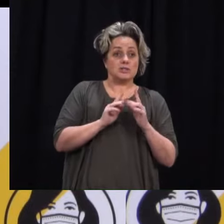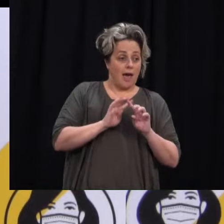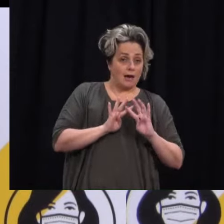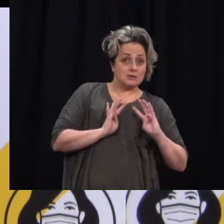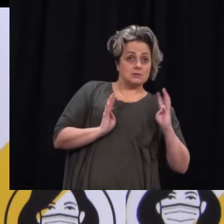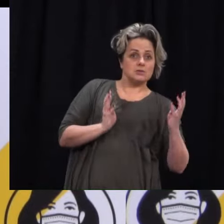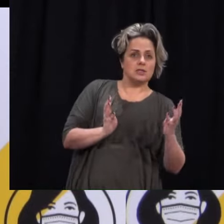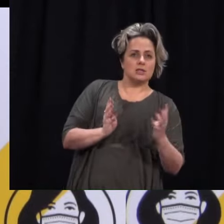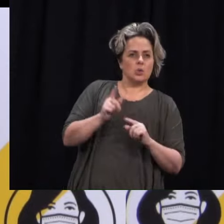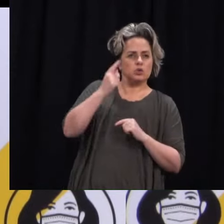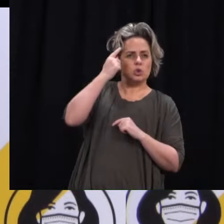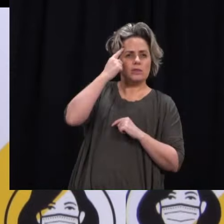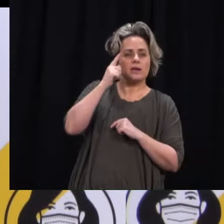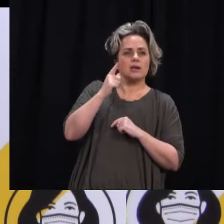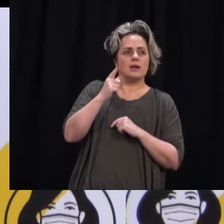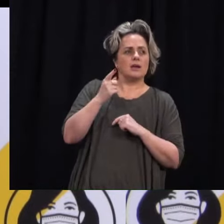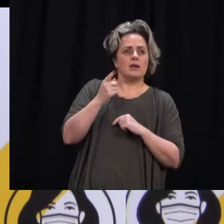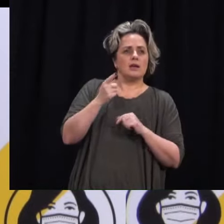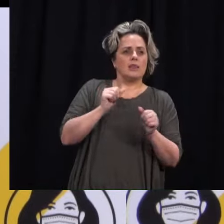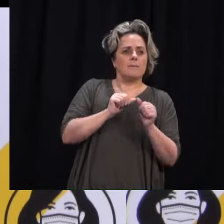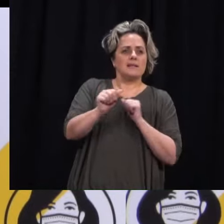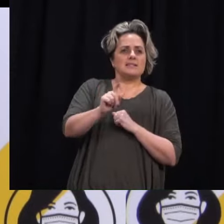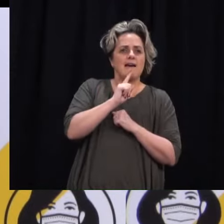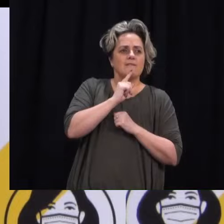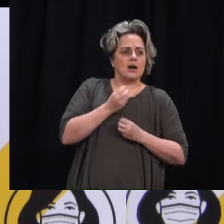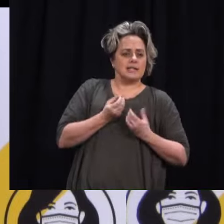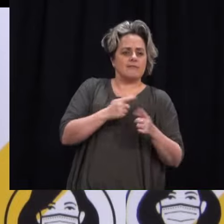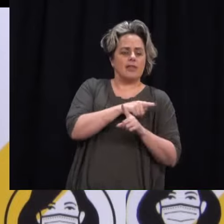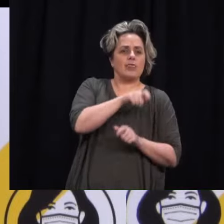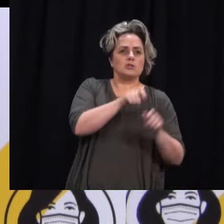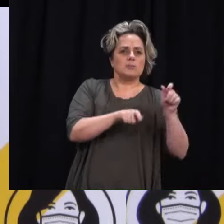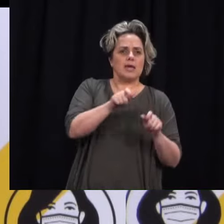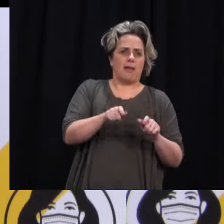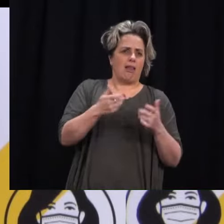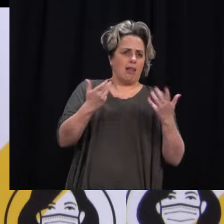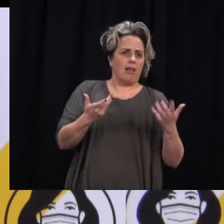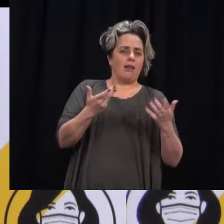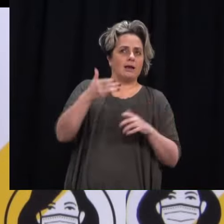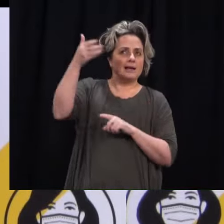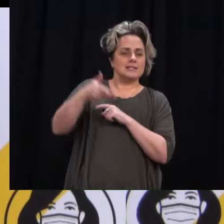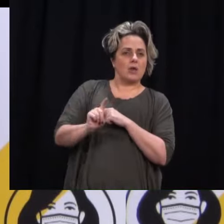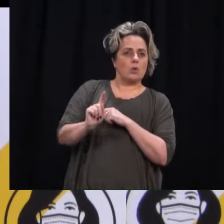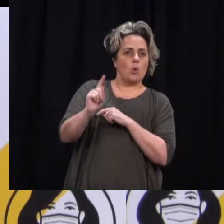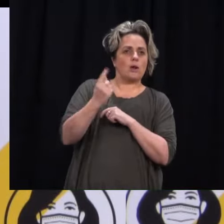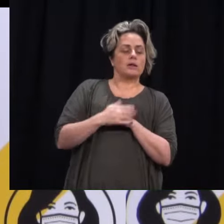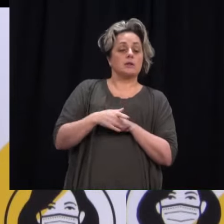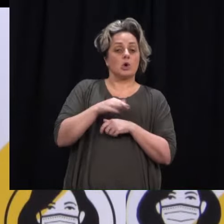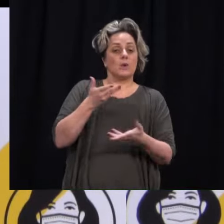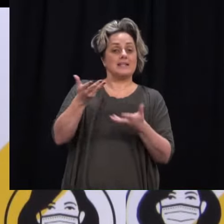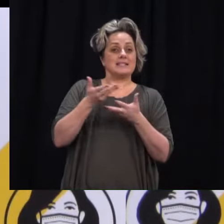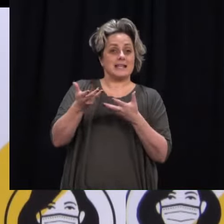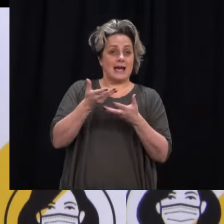What do you require close contacts of the cases of the